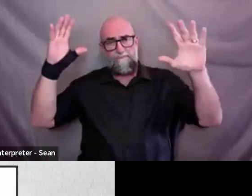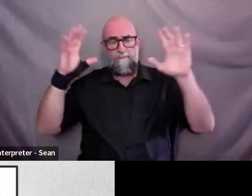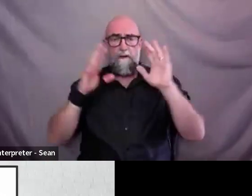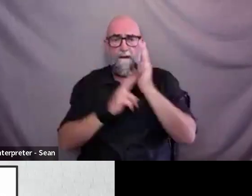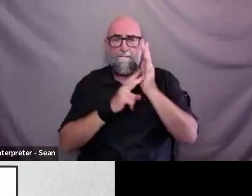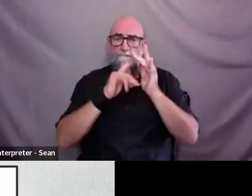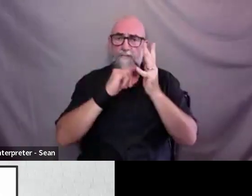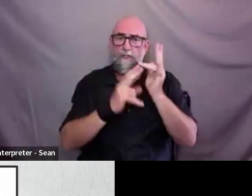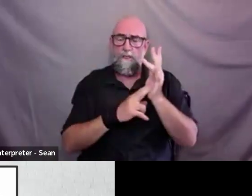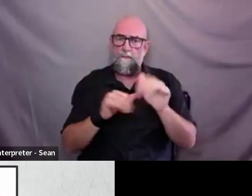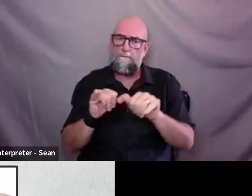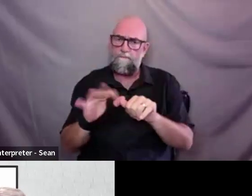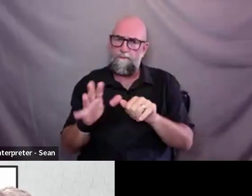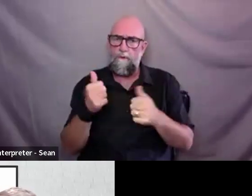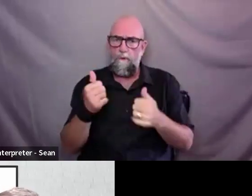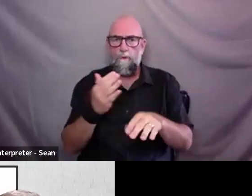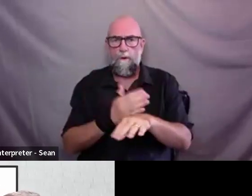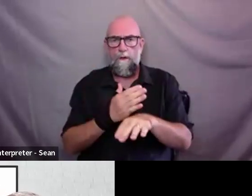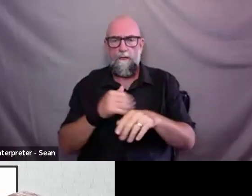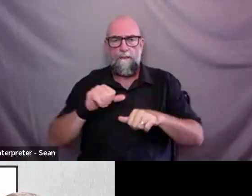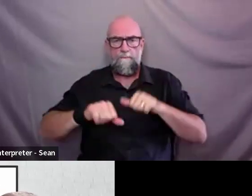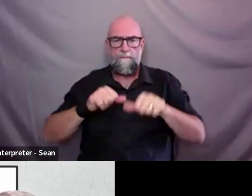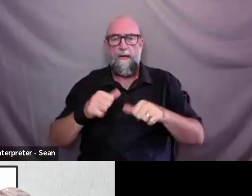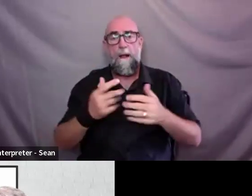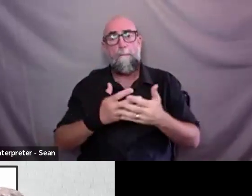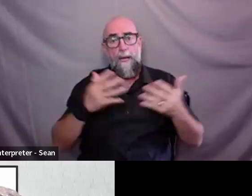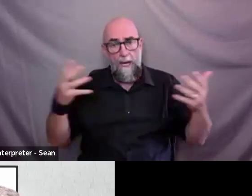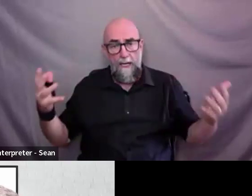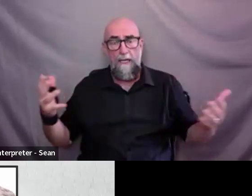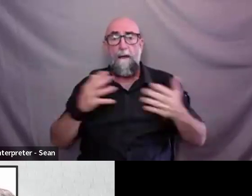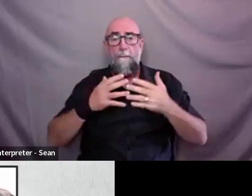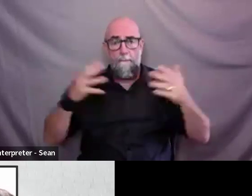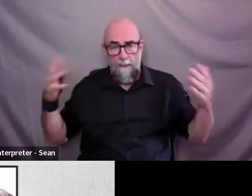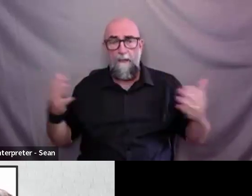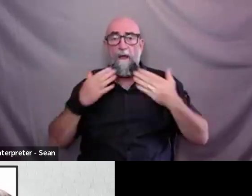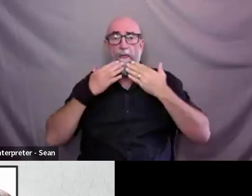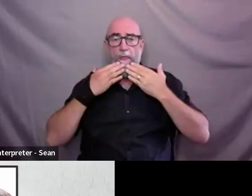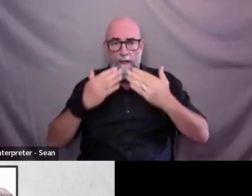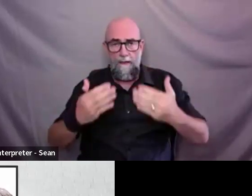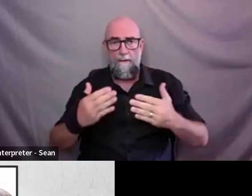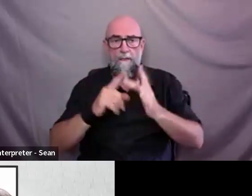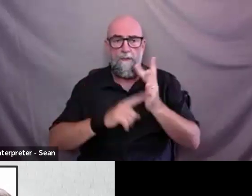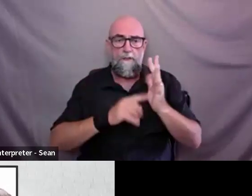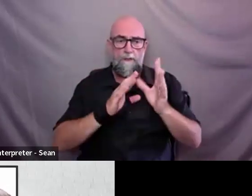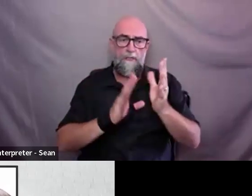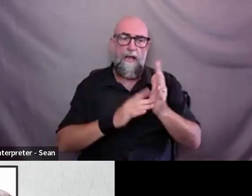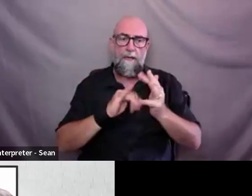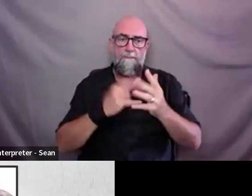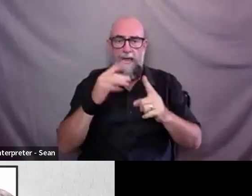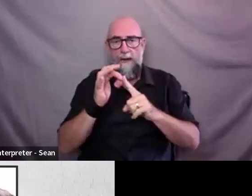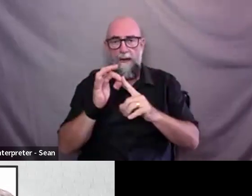for making this session so good and also for being so adaptable